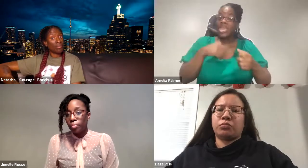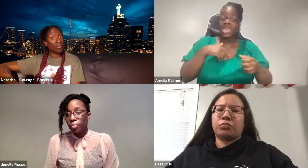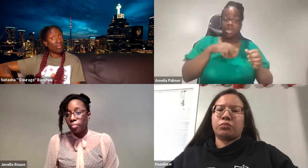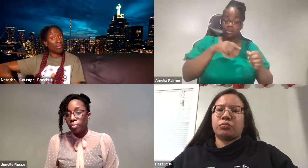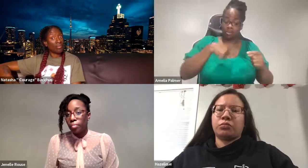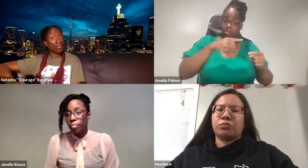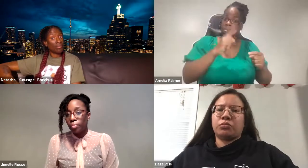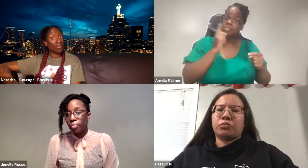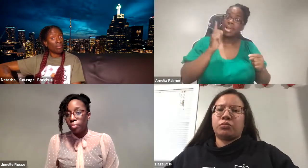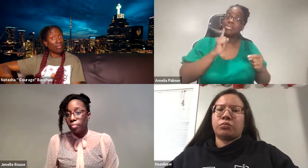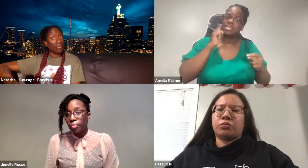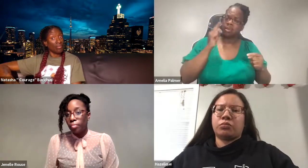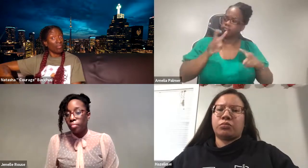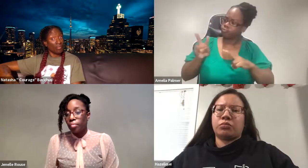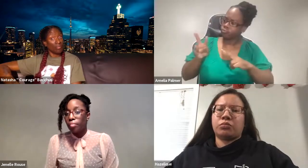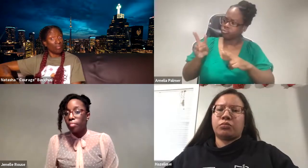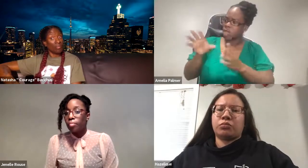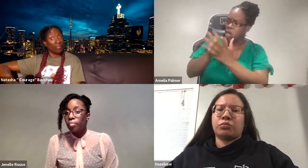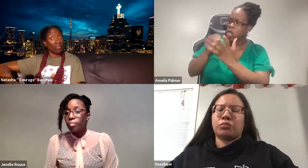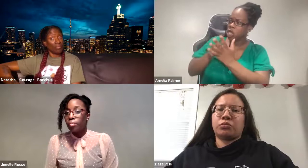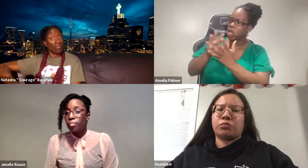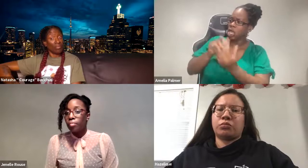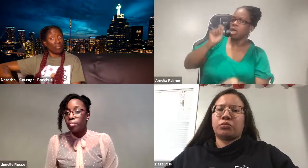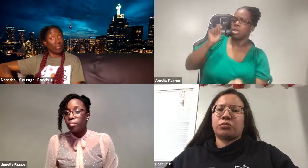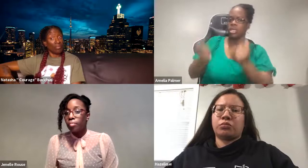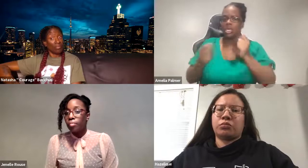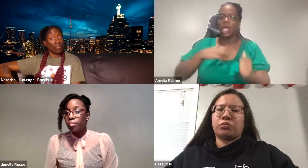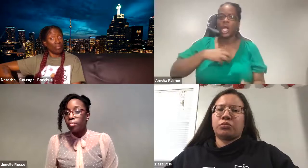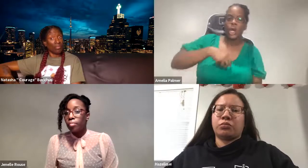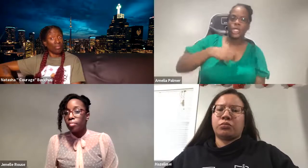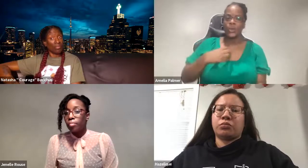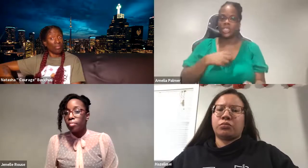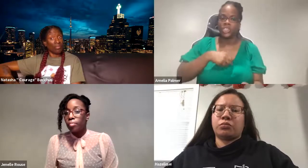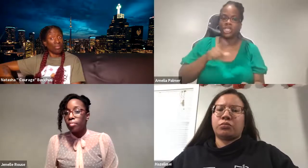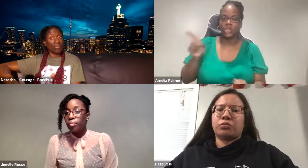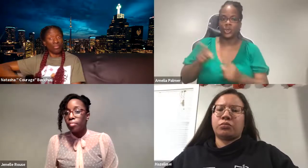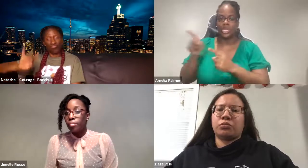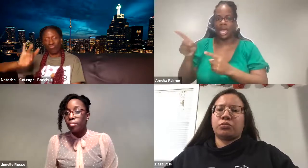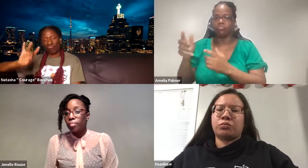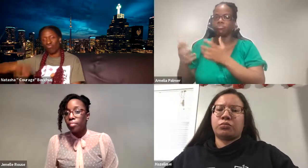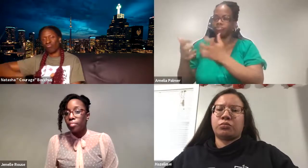and when i was hanging around with non-black Deaf people i would code switch and so i found